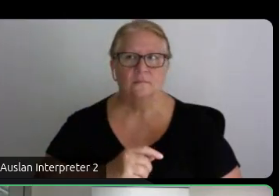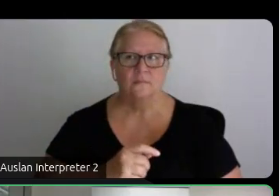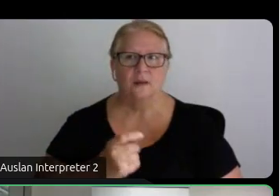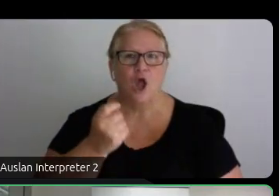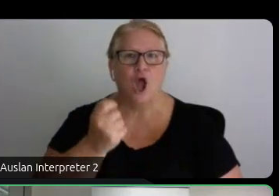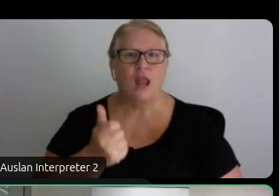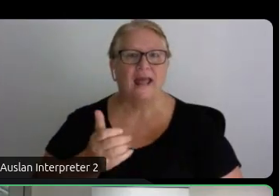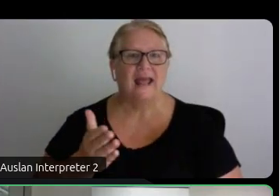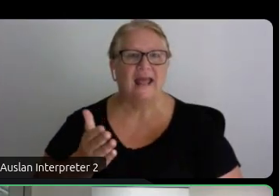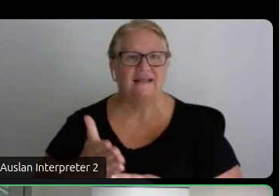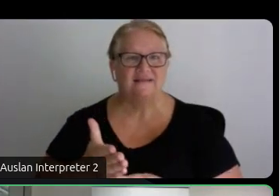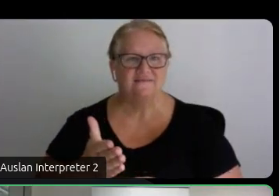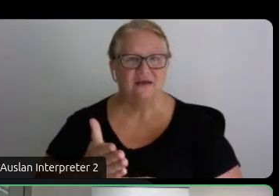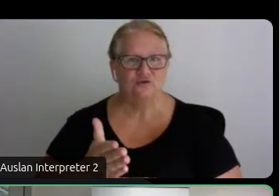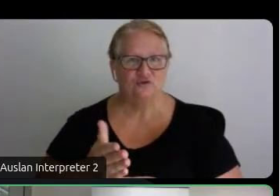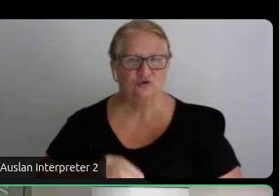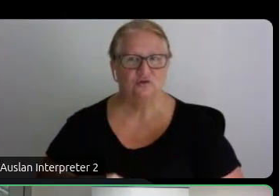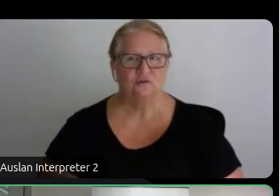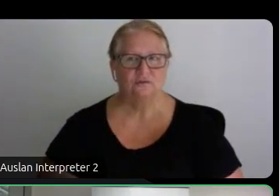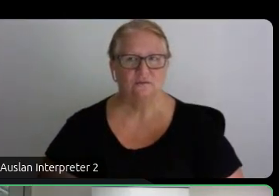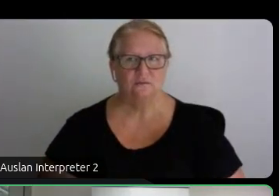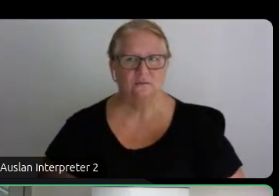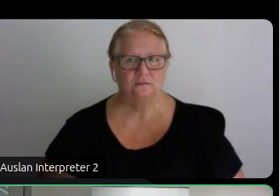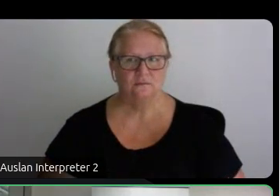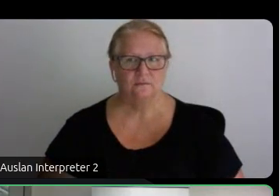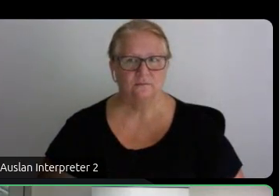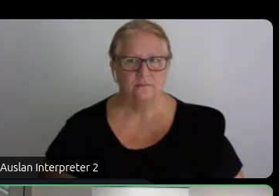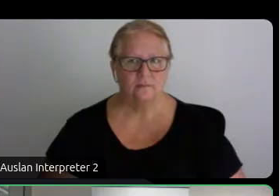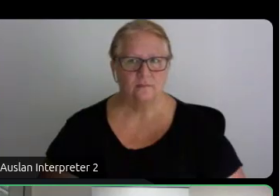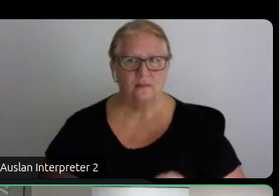uh will gain access through the disability requirements, but you still can get access